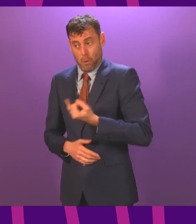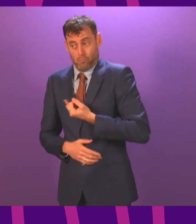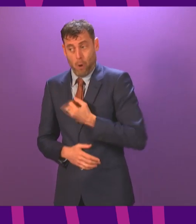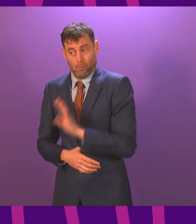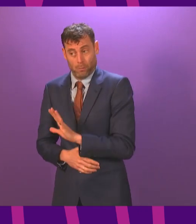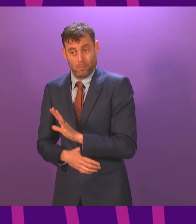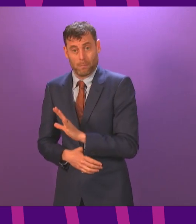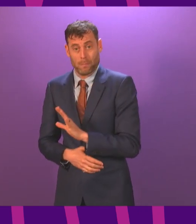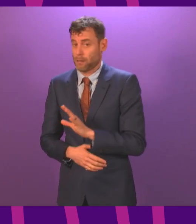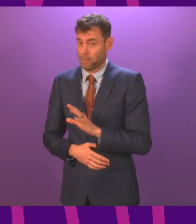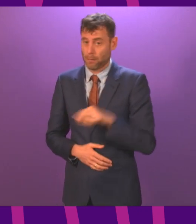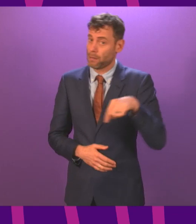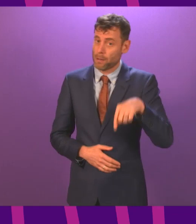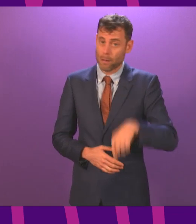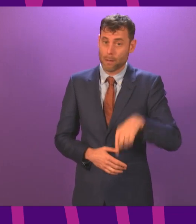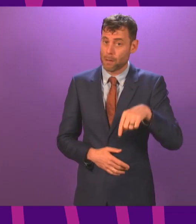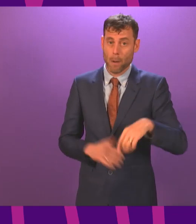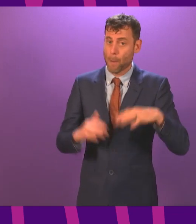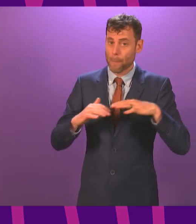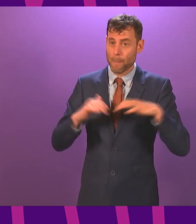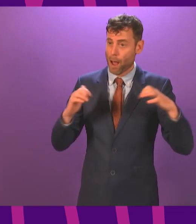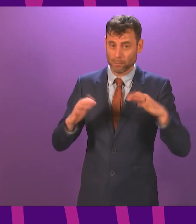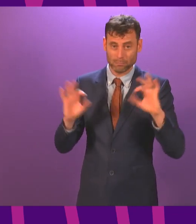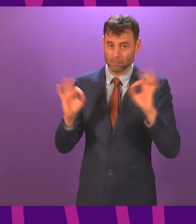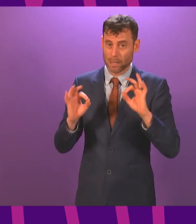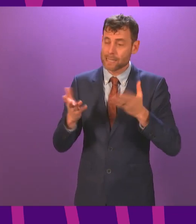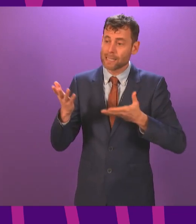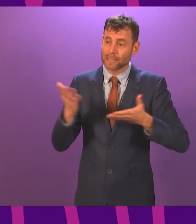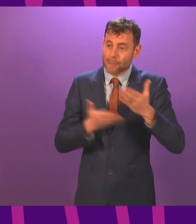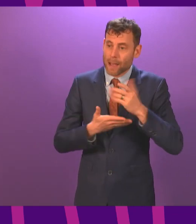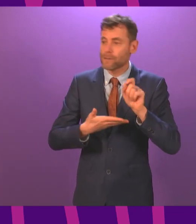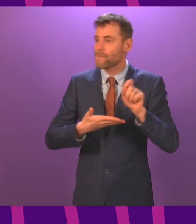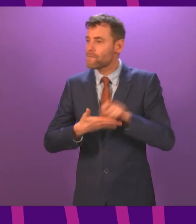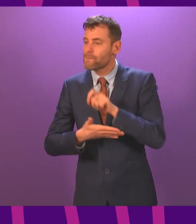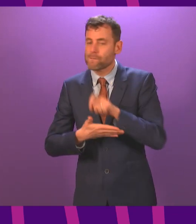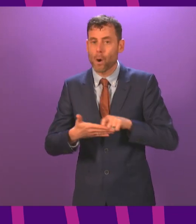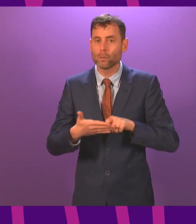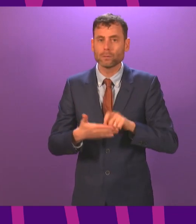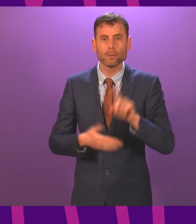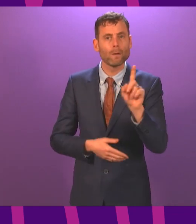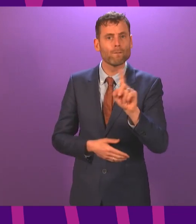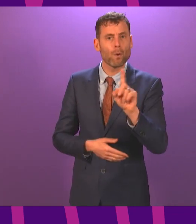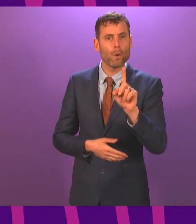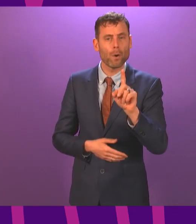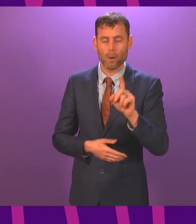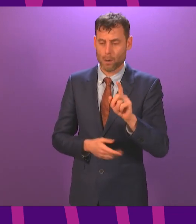aware—please correct me if I am wrong—the Parliament had a debate and a vote only on